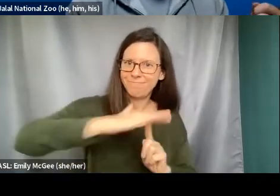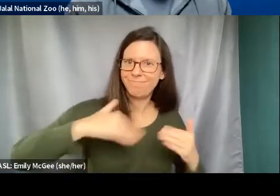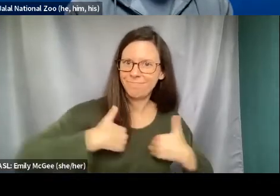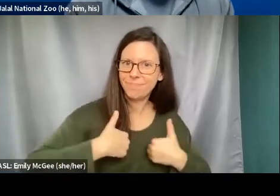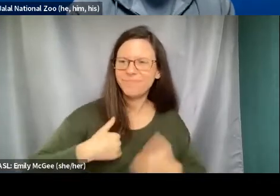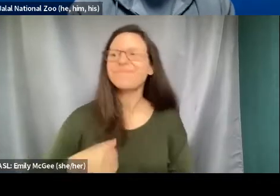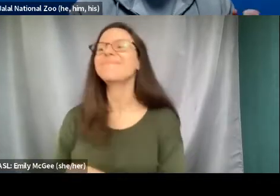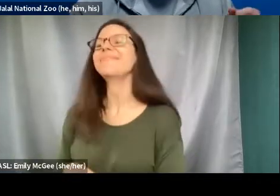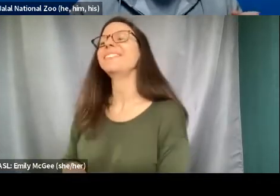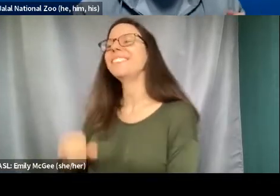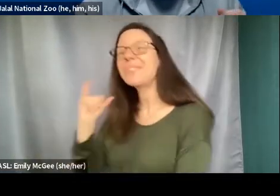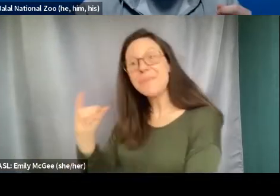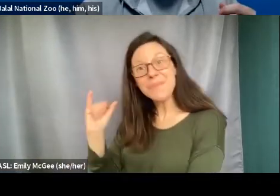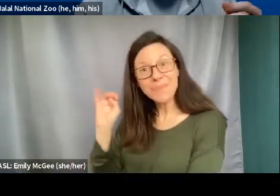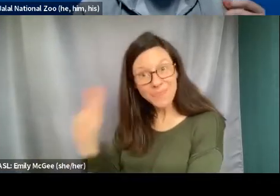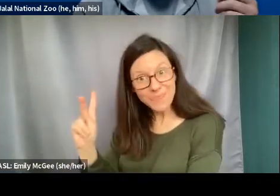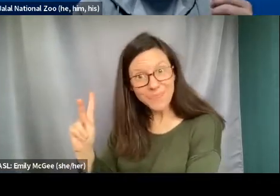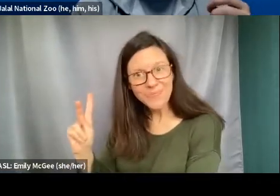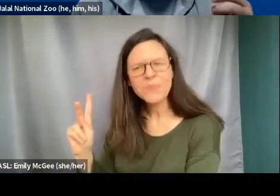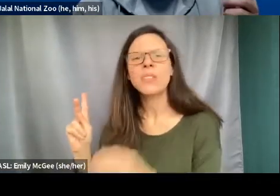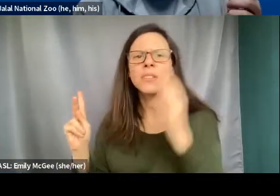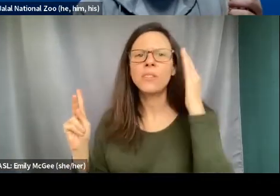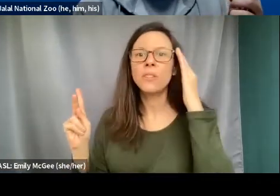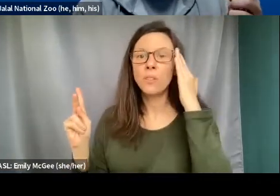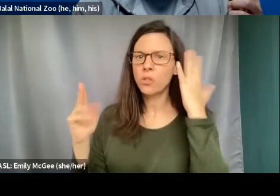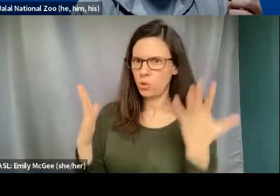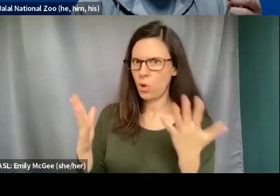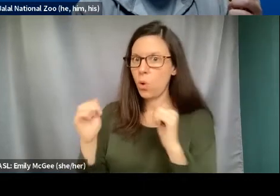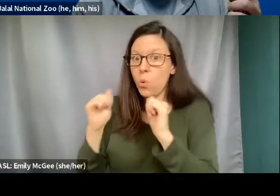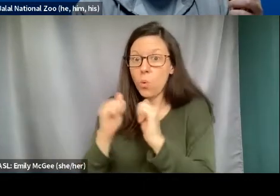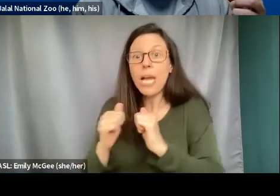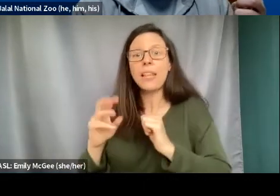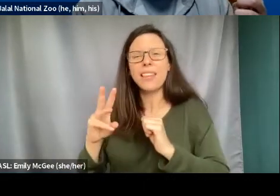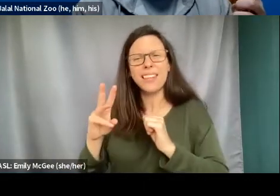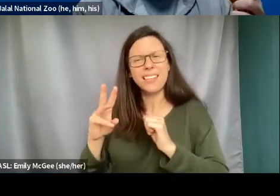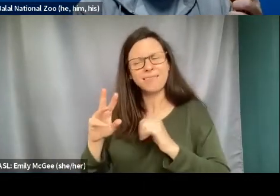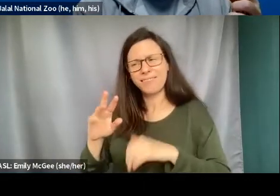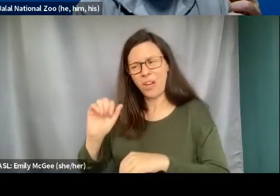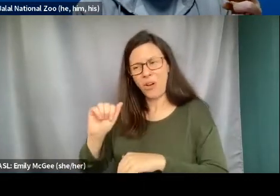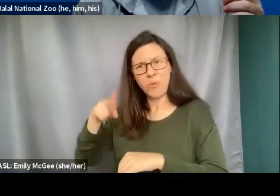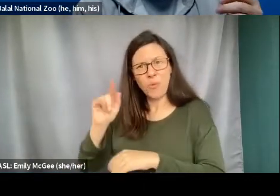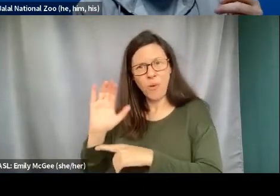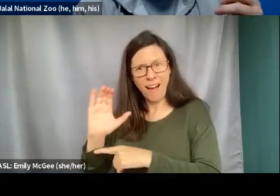means animals pooping in water. >>Jalal: Yeah. >>Jalal: How do we deal with that in a zoo setting?